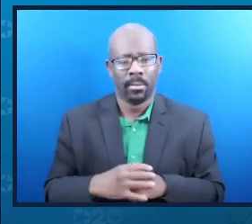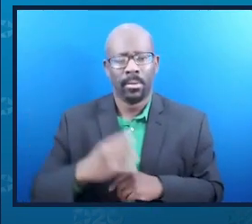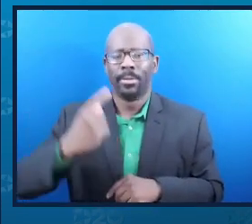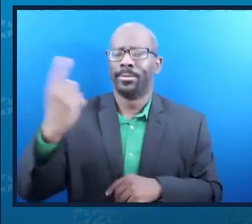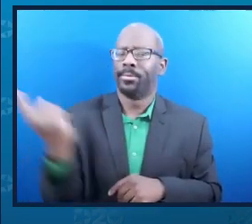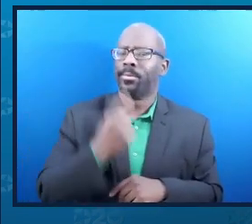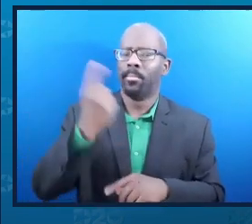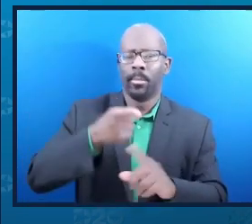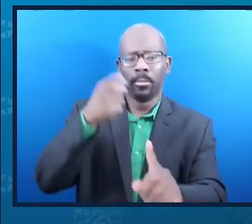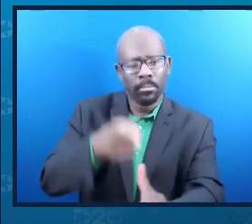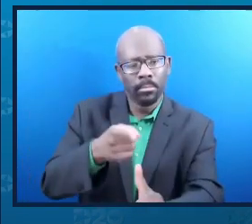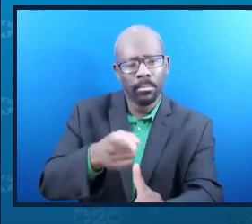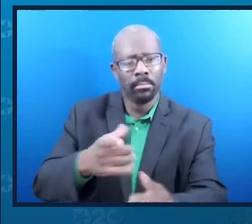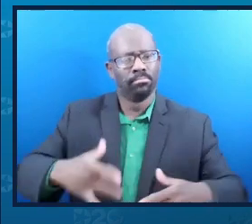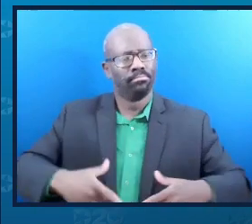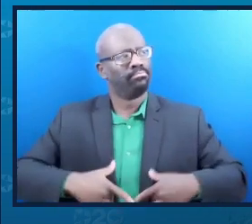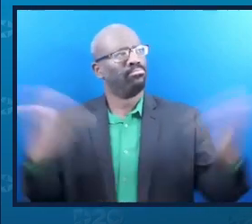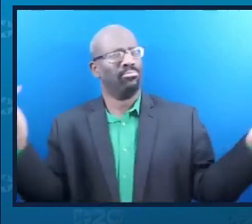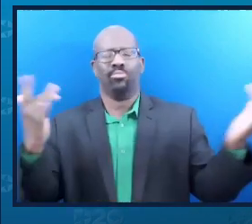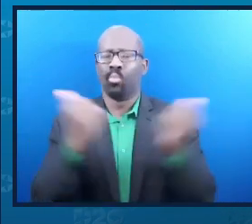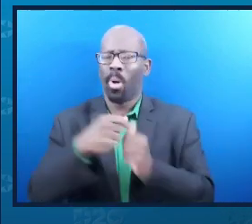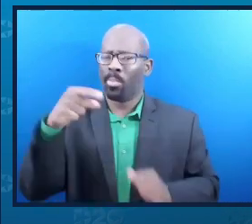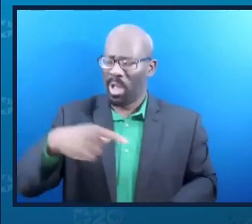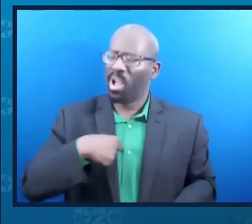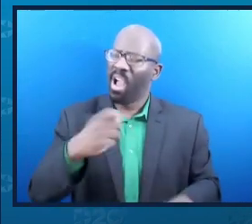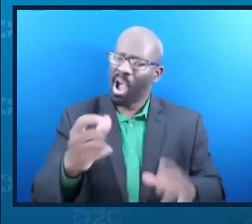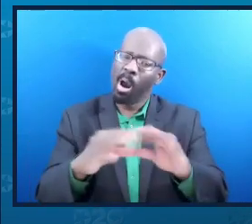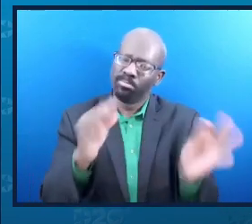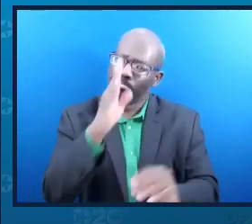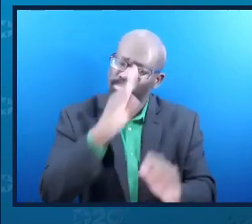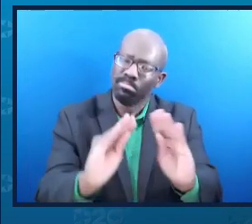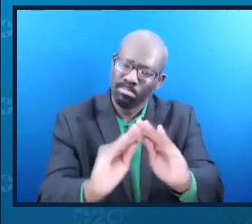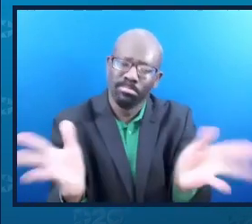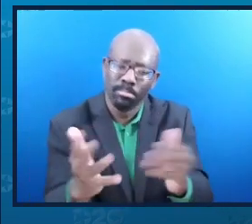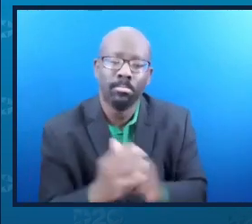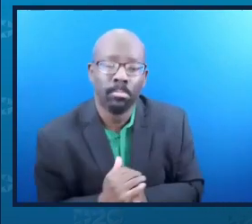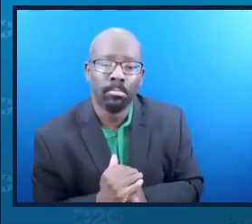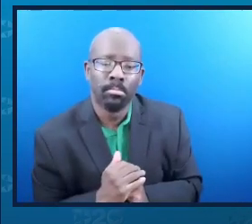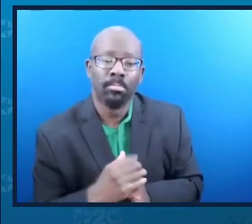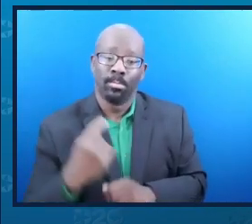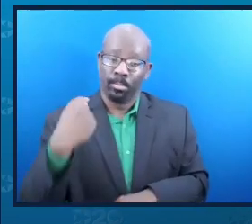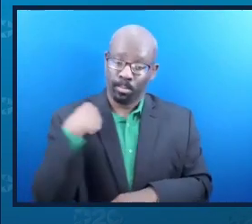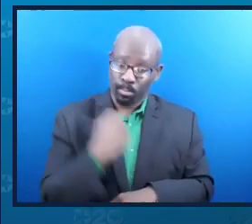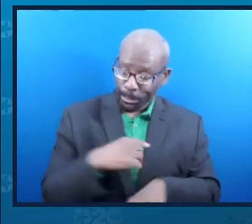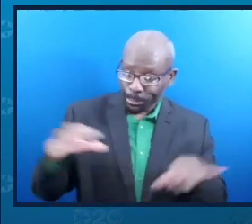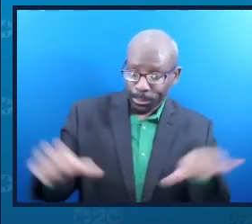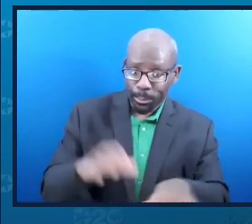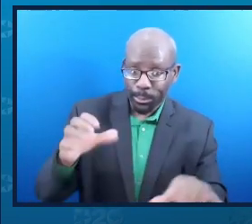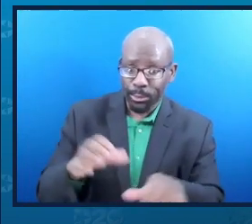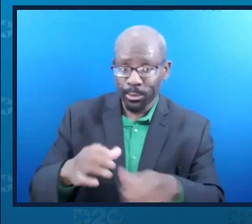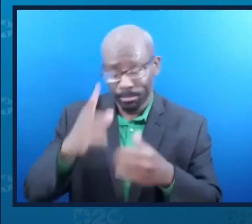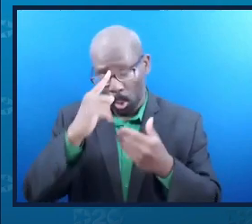STAKES IN THIS ELECTION.